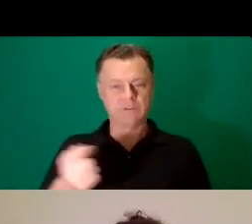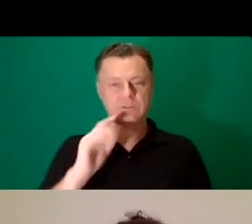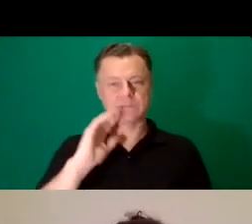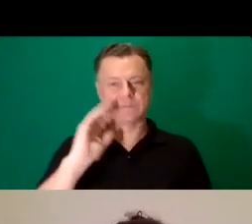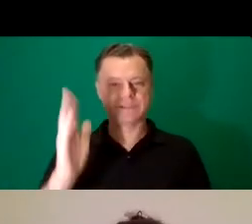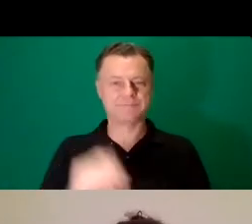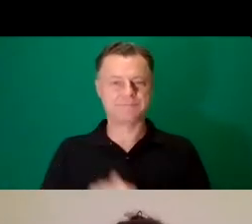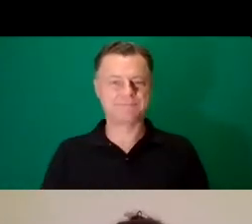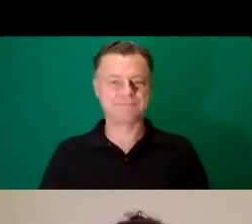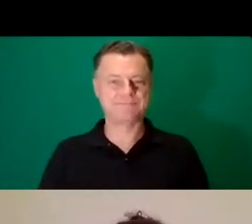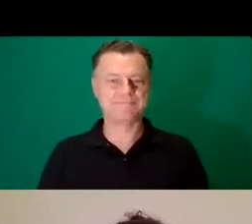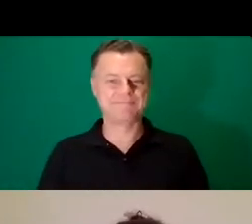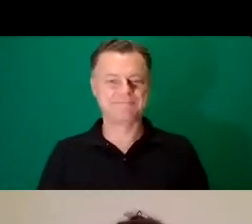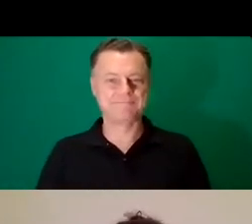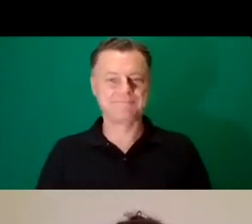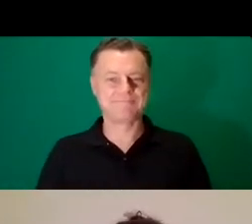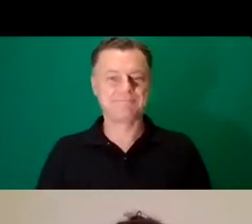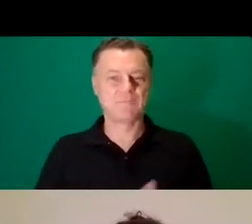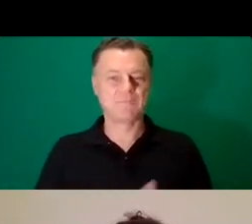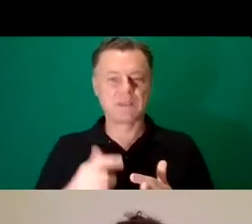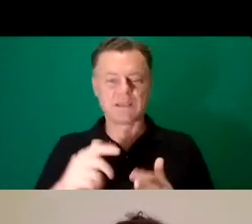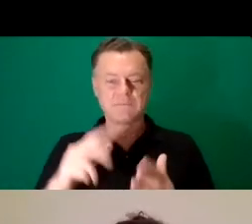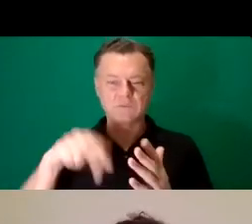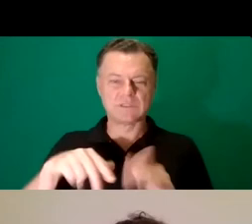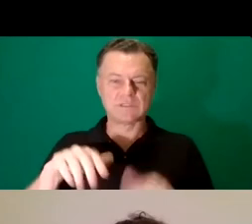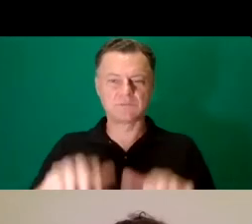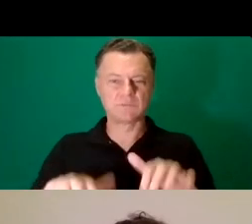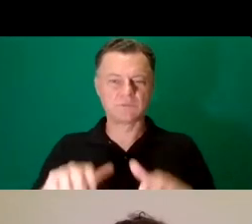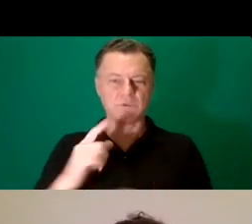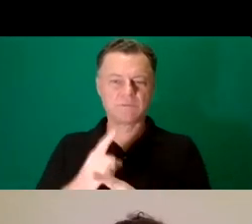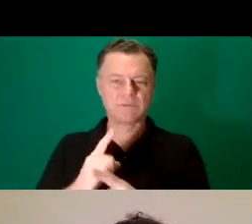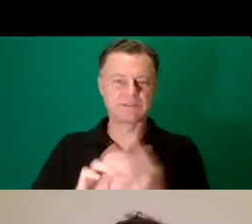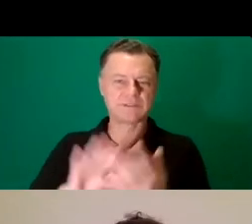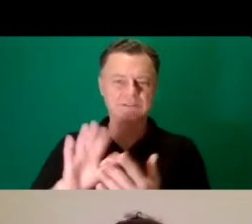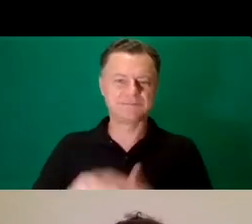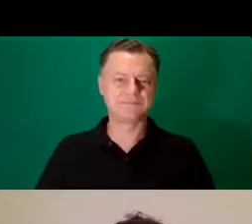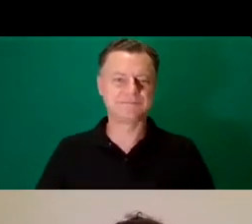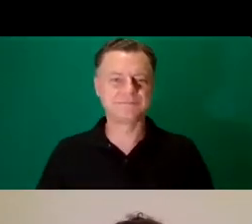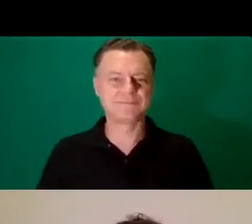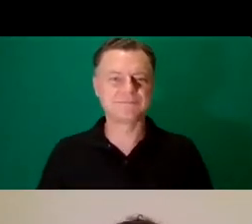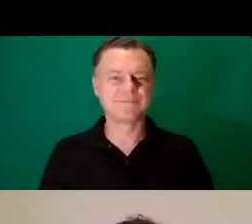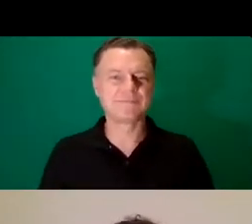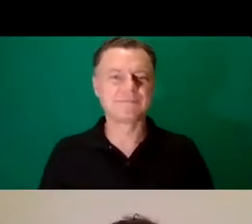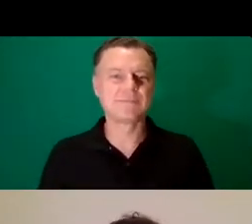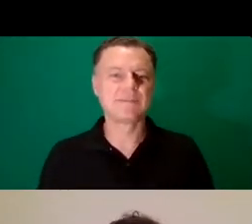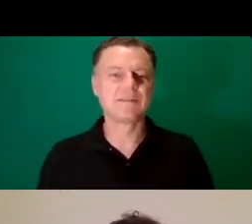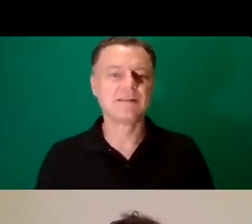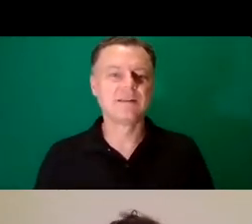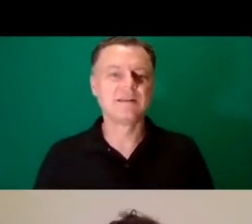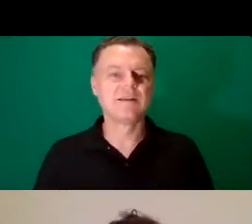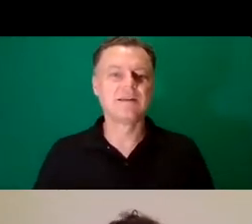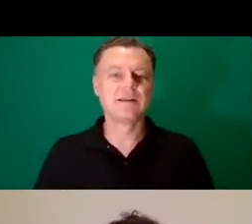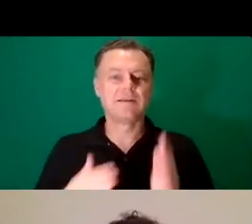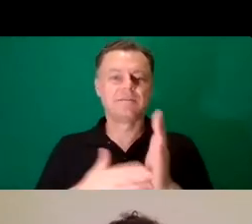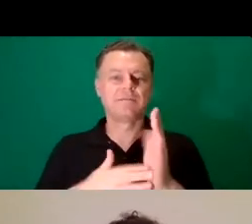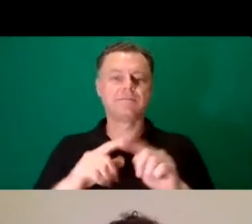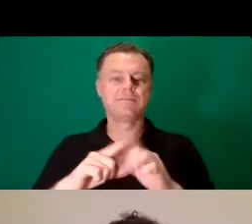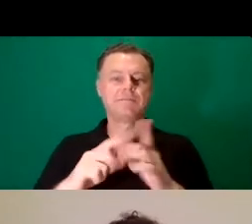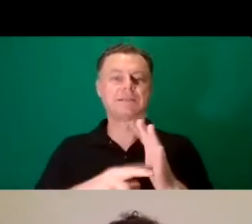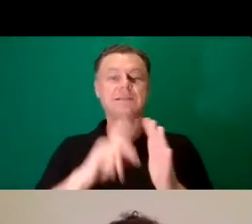So, some comments that we have: Maxine is saying to Kate that